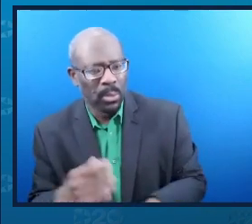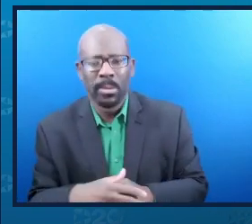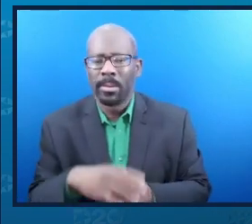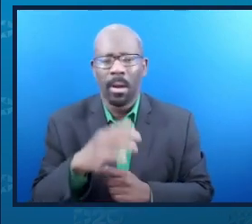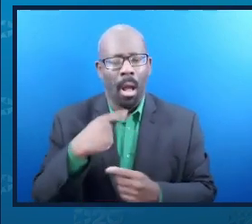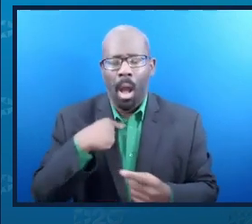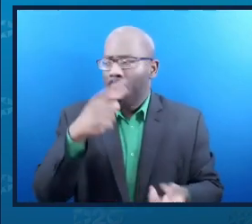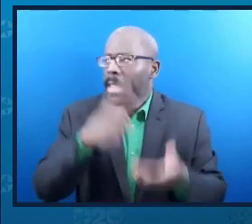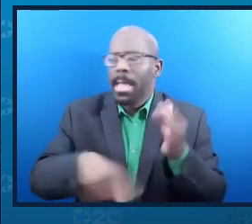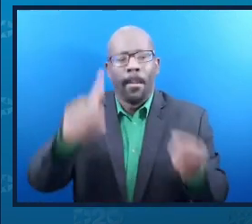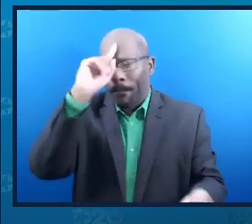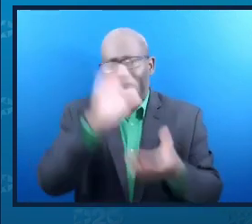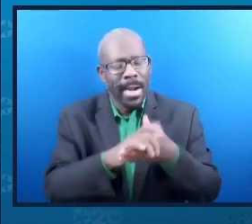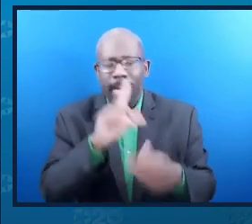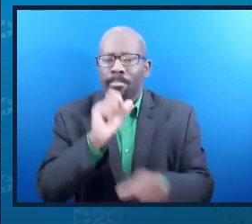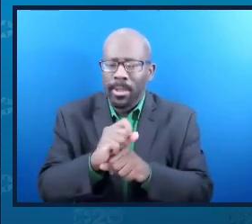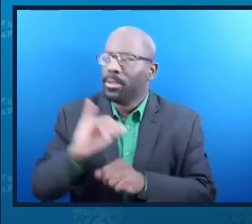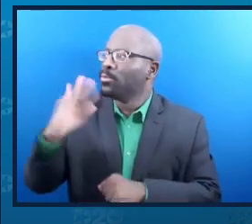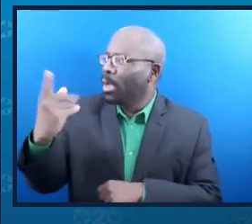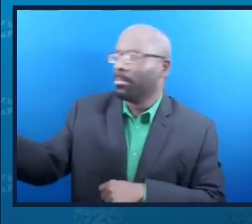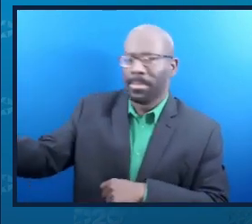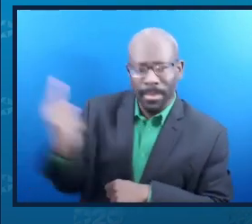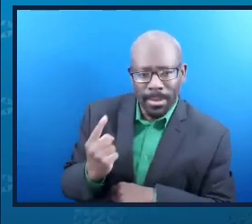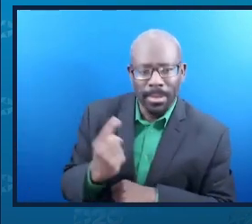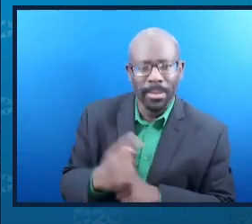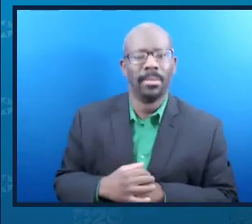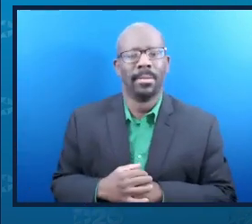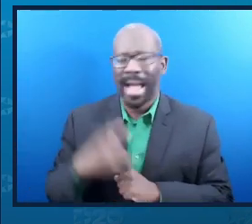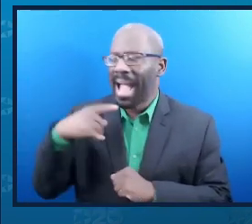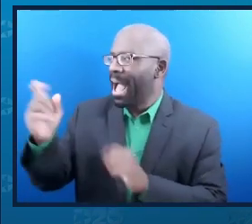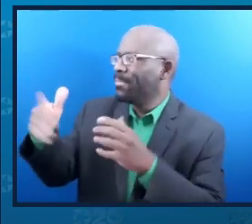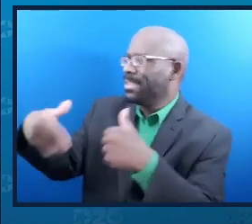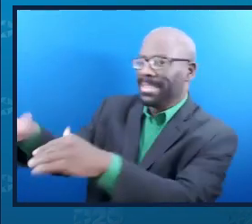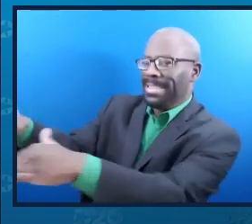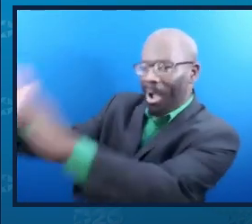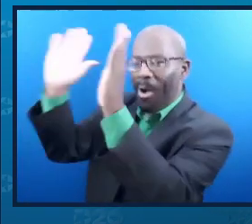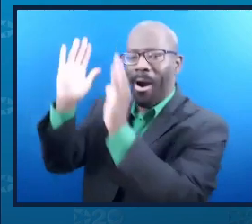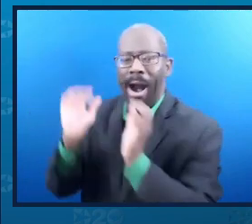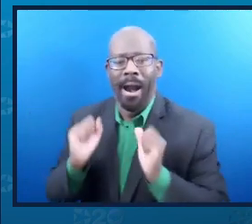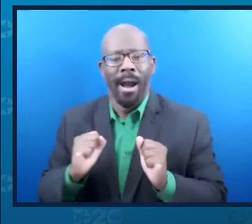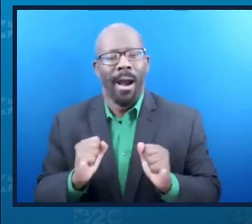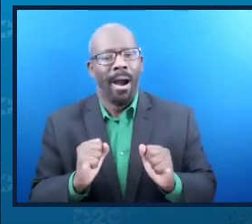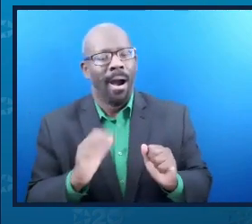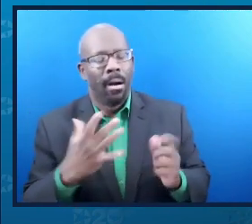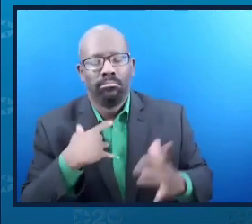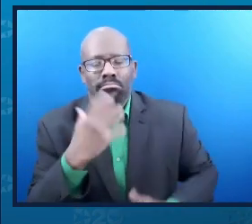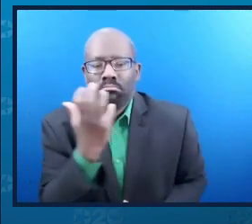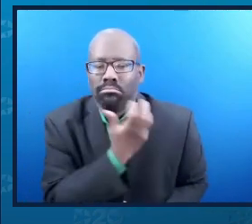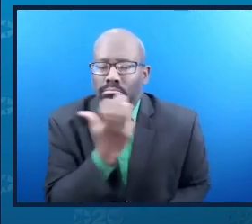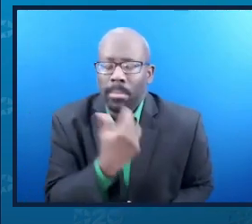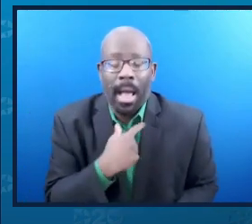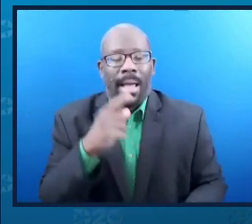HE SENTSENS HER AWAY. YES. HE ASKED ME ABOUT MASON.